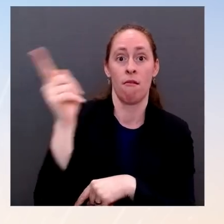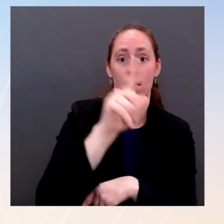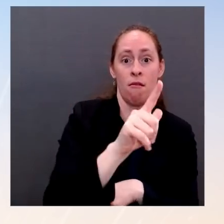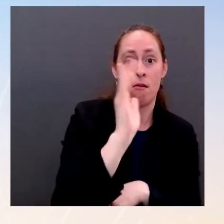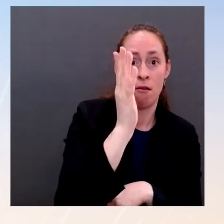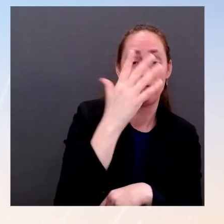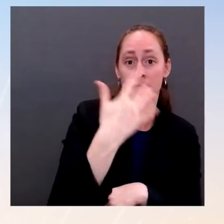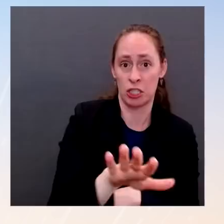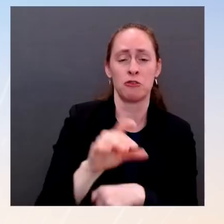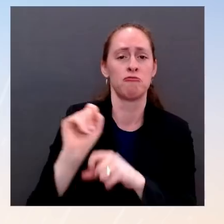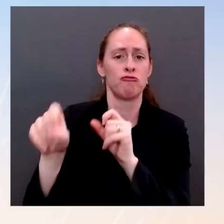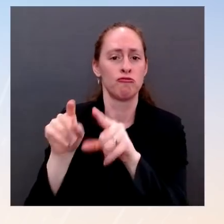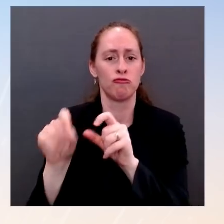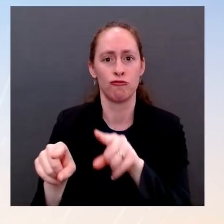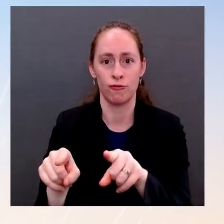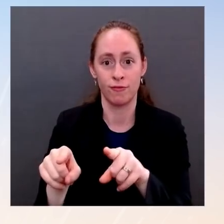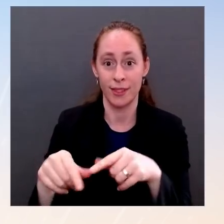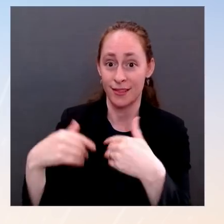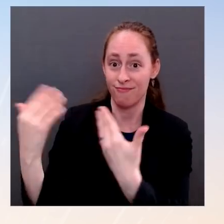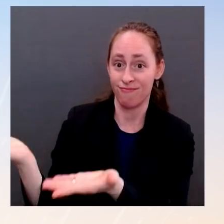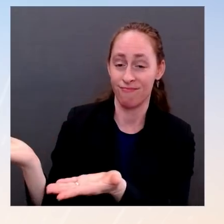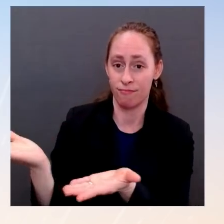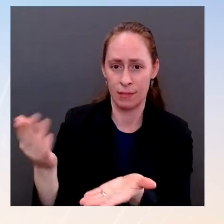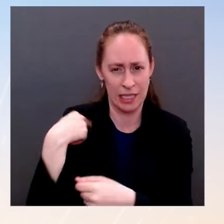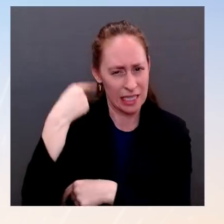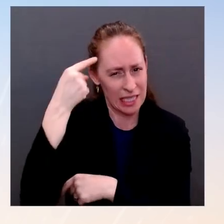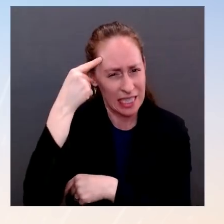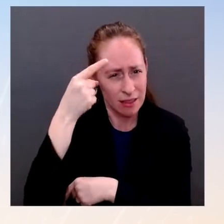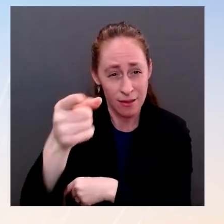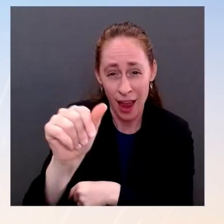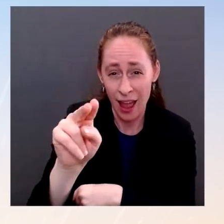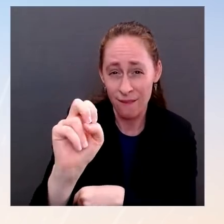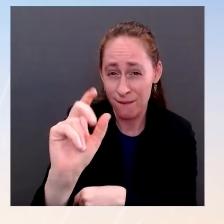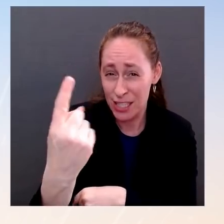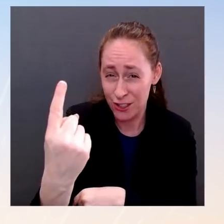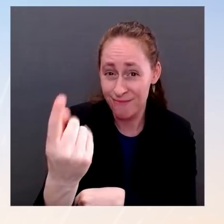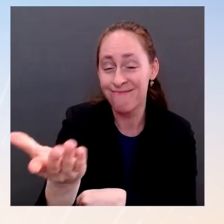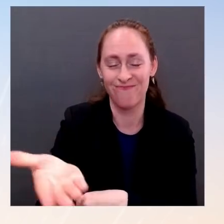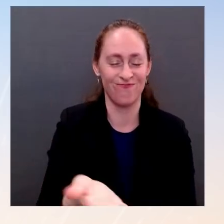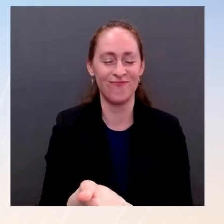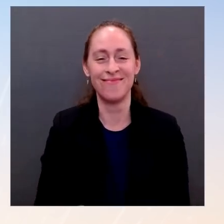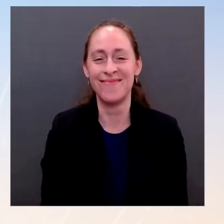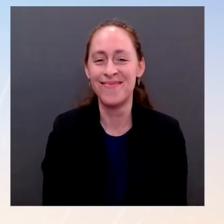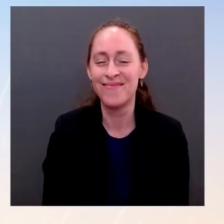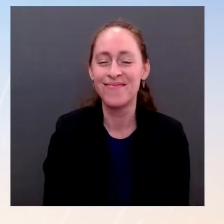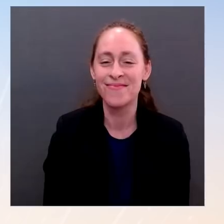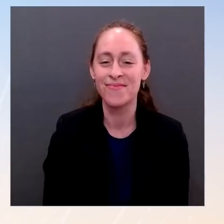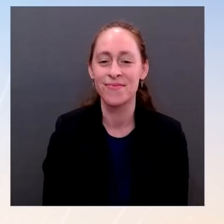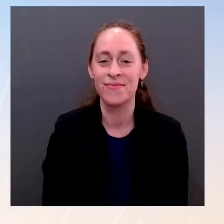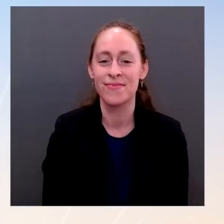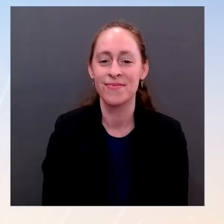So, I think Anne is starting, right? Ms. Neuberger: Thank you very much, Jen.